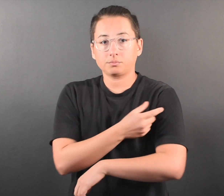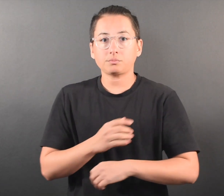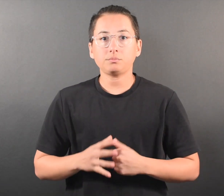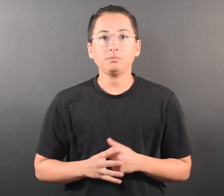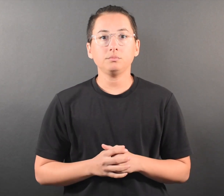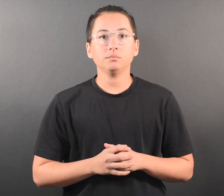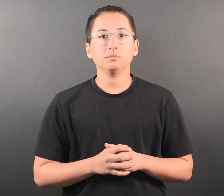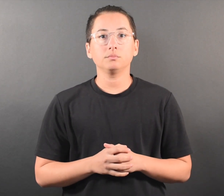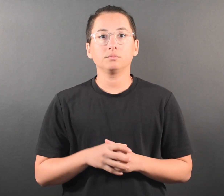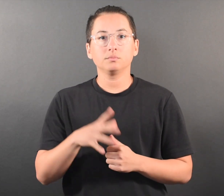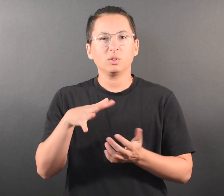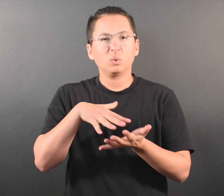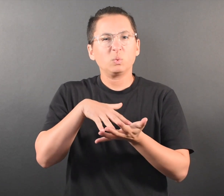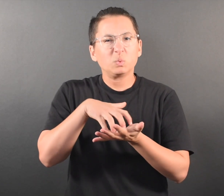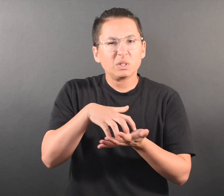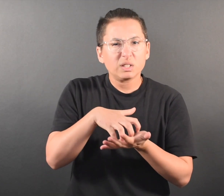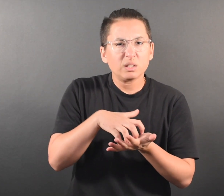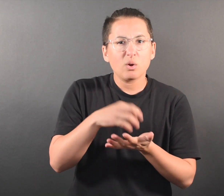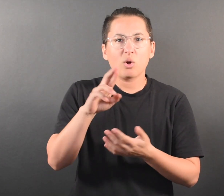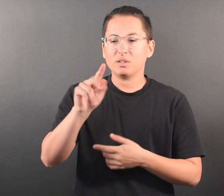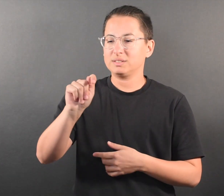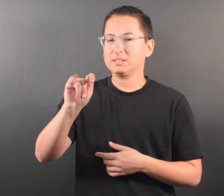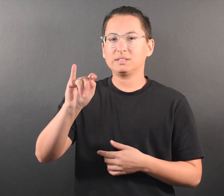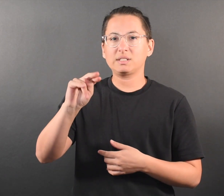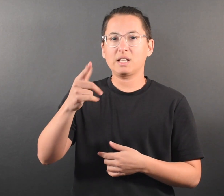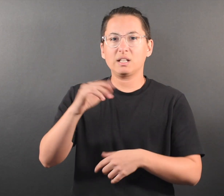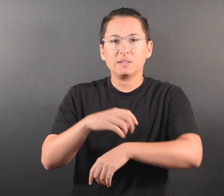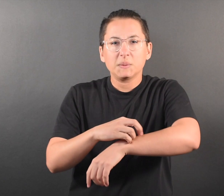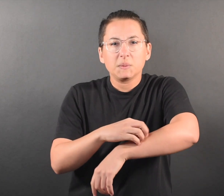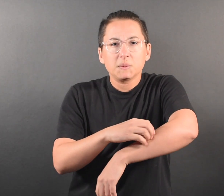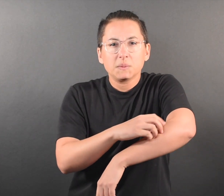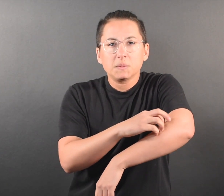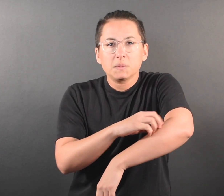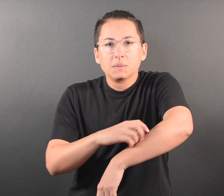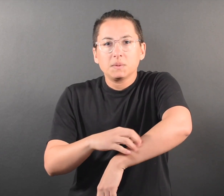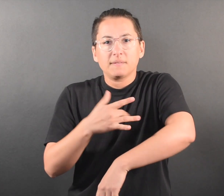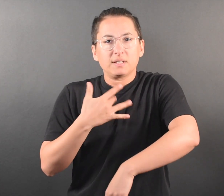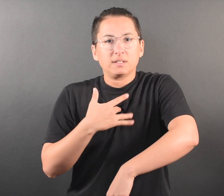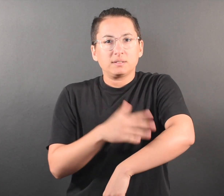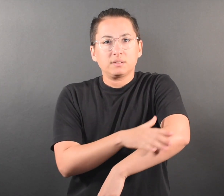receiving the Johnson & Johnson vaccine: • Weakness or tingling sensations,